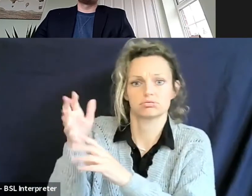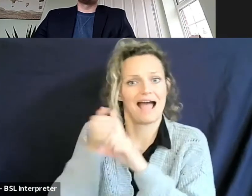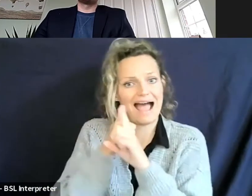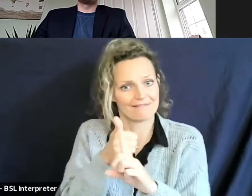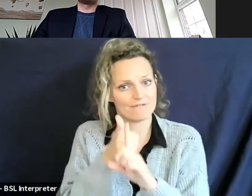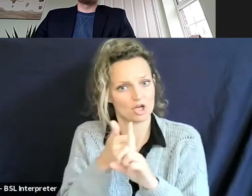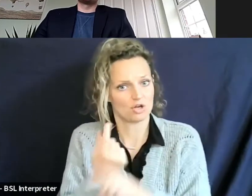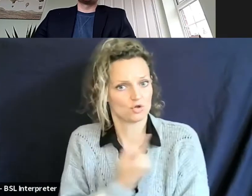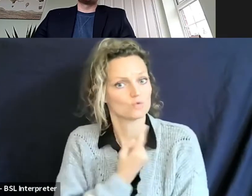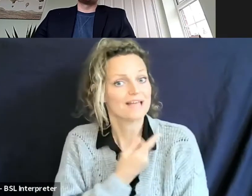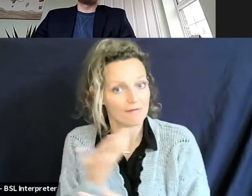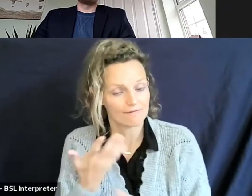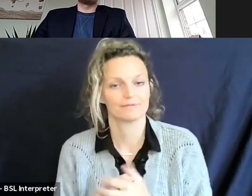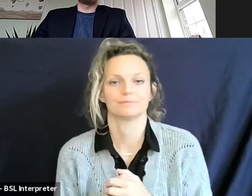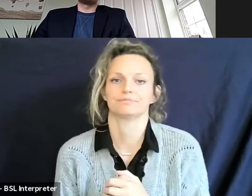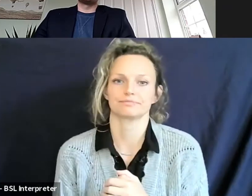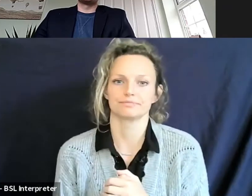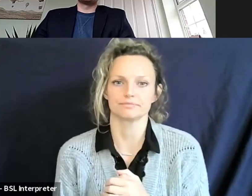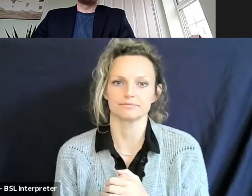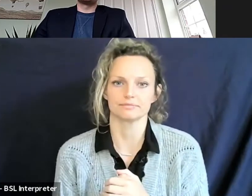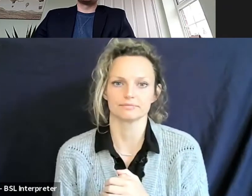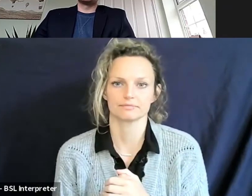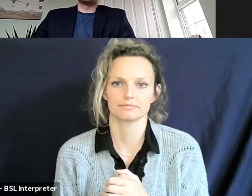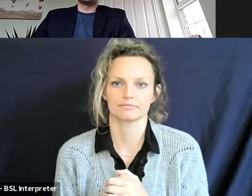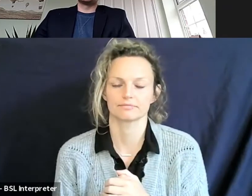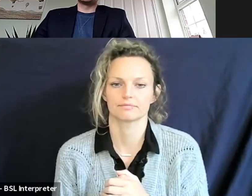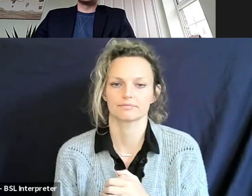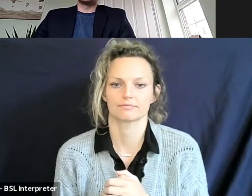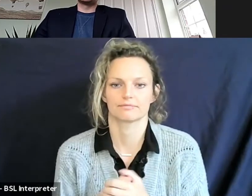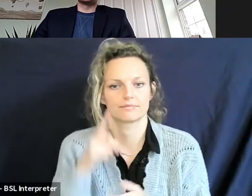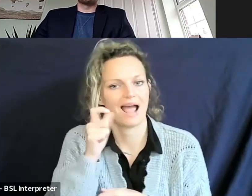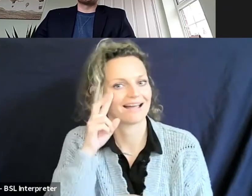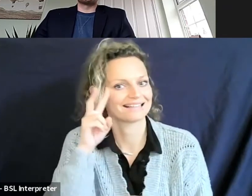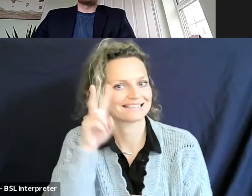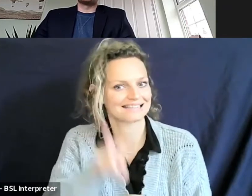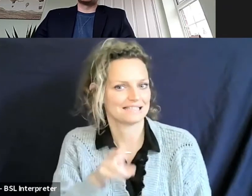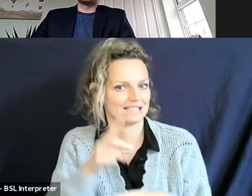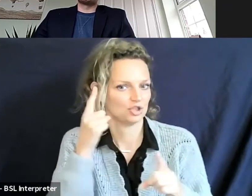Just advocate yourself. Really trust in yourself.